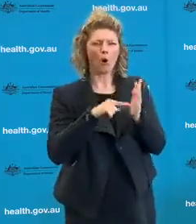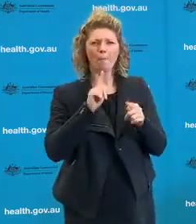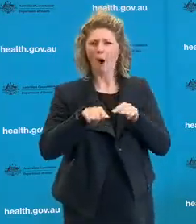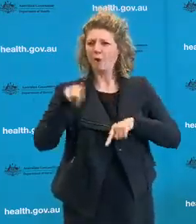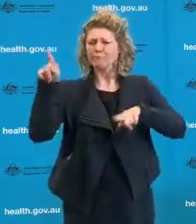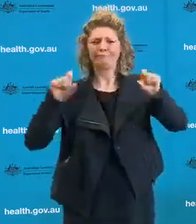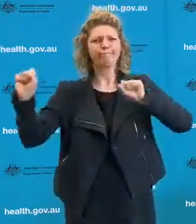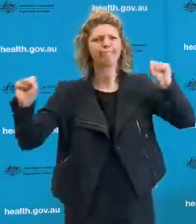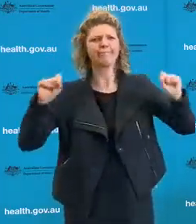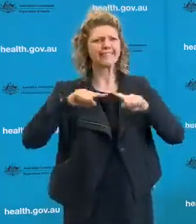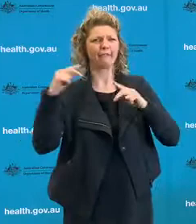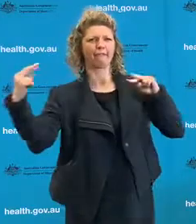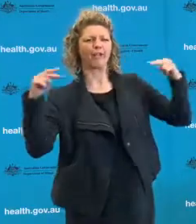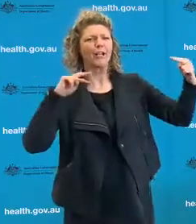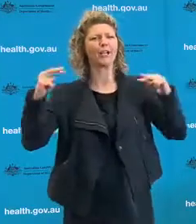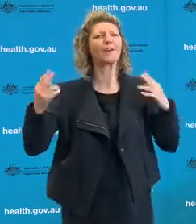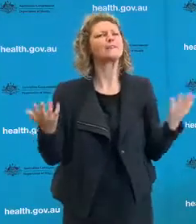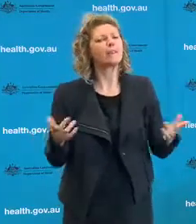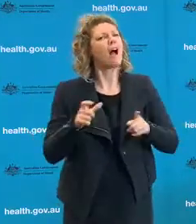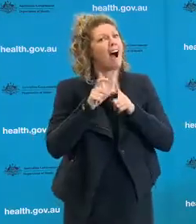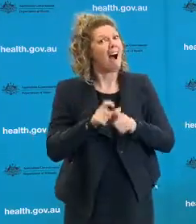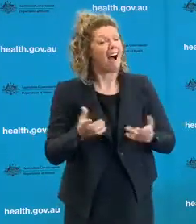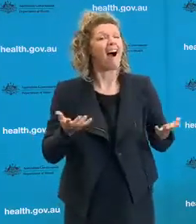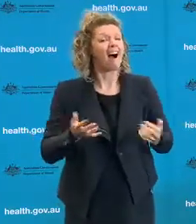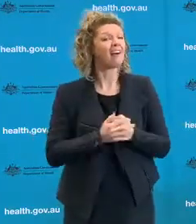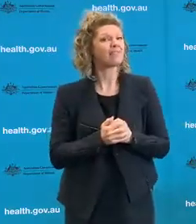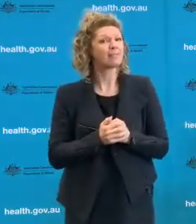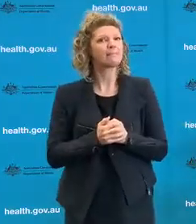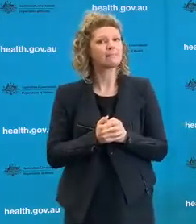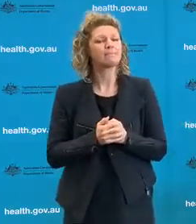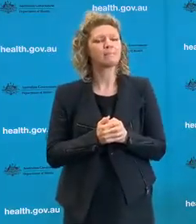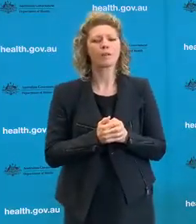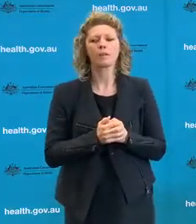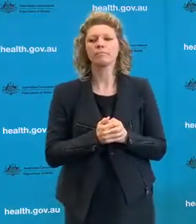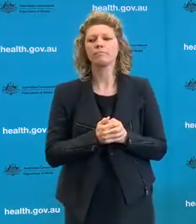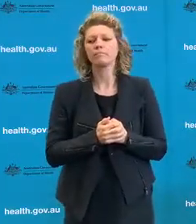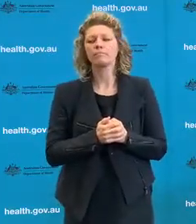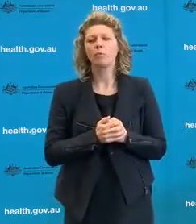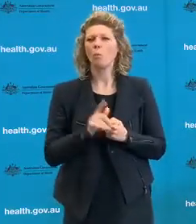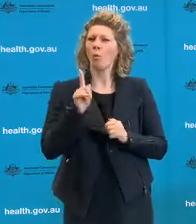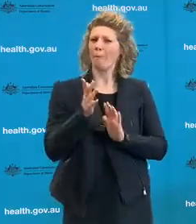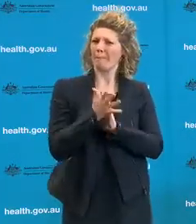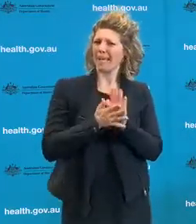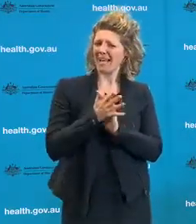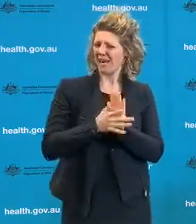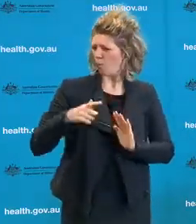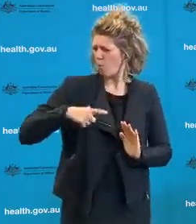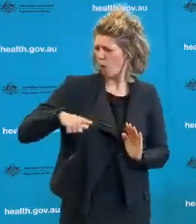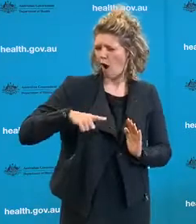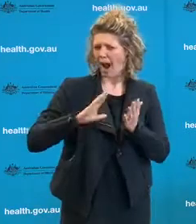Firstly you need to know why we're defining a hotspot. Is it about